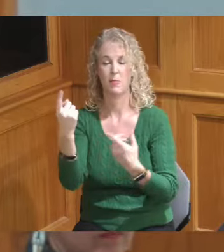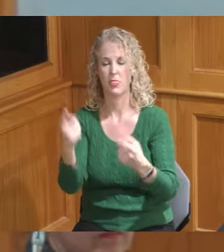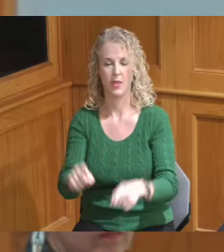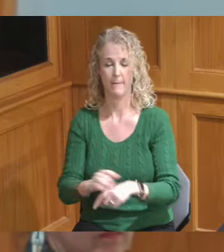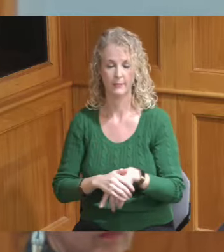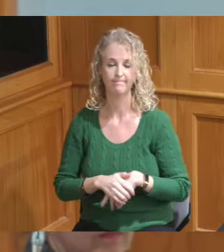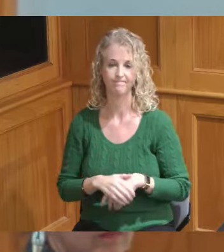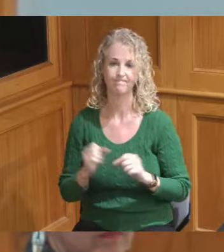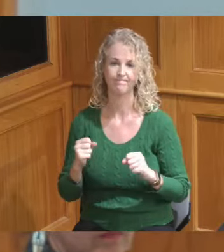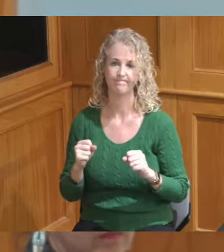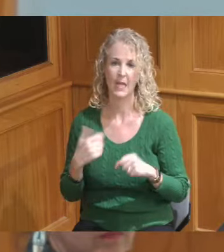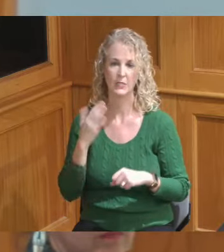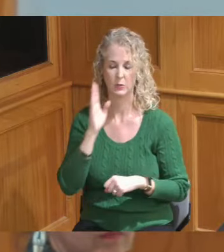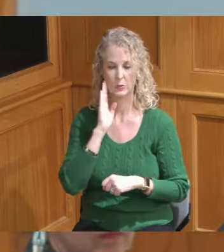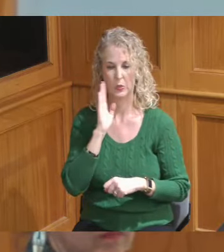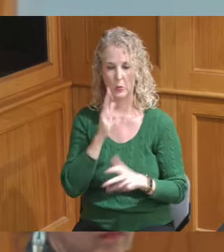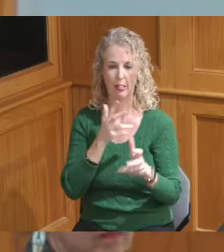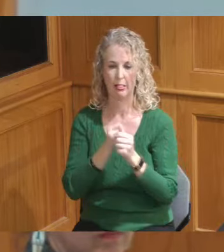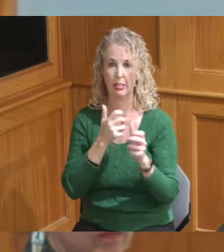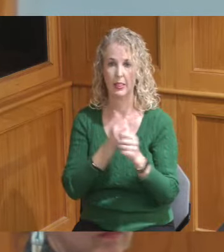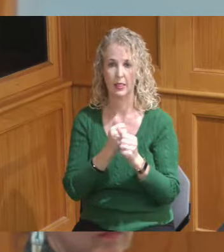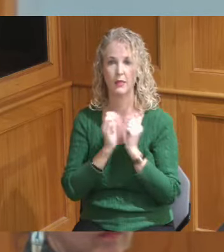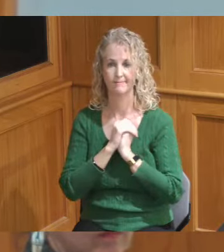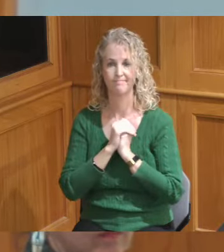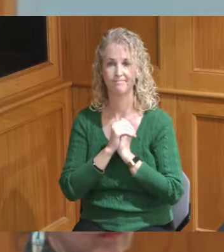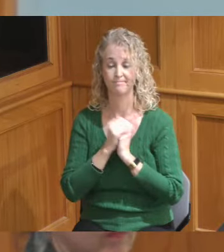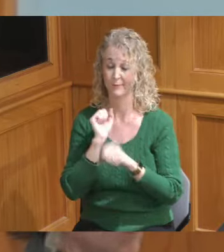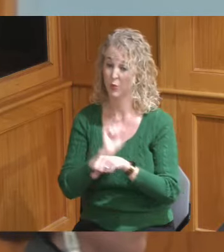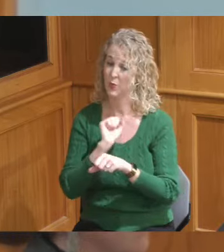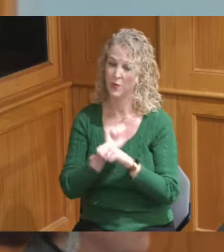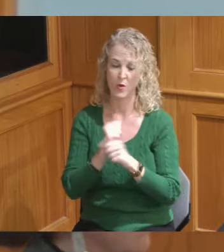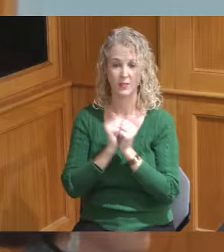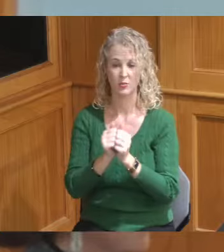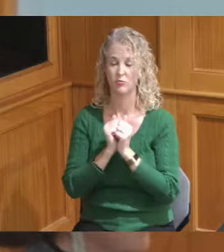type of material or labor or such. So we've been working closely with them about identifying how